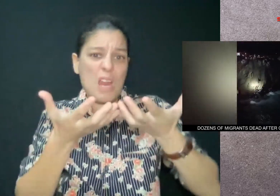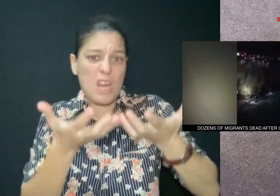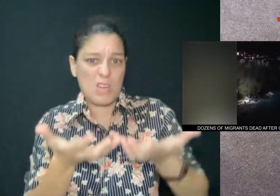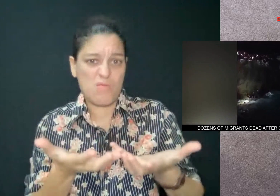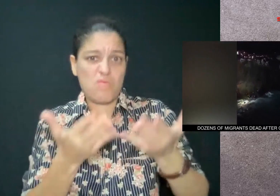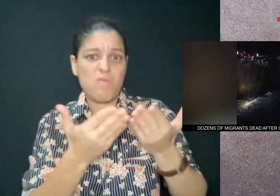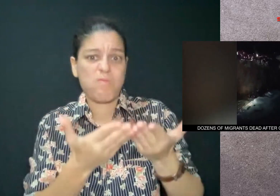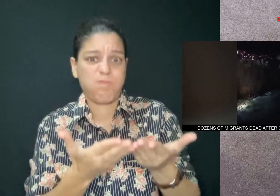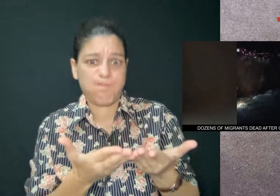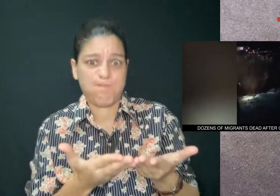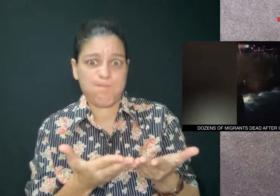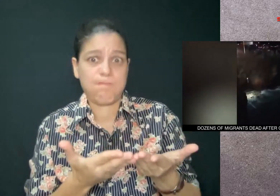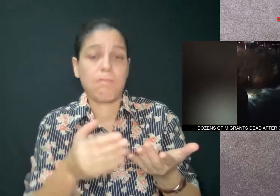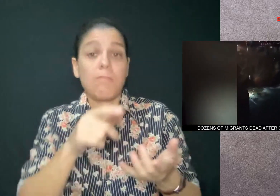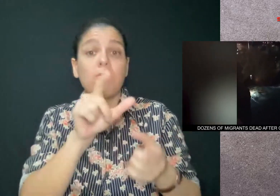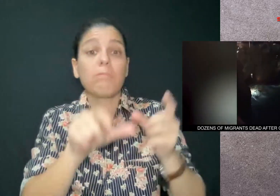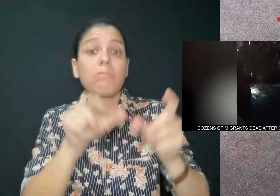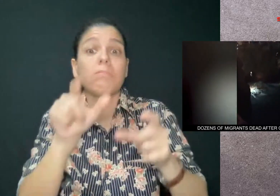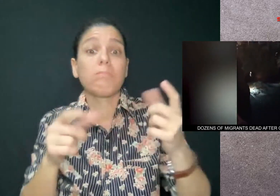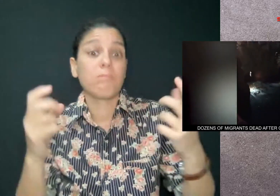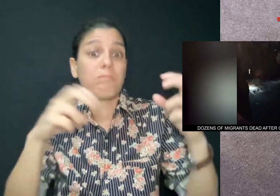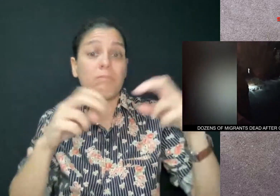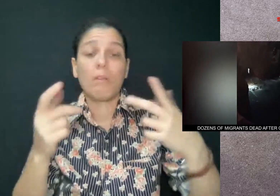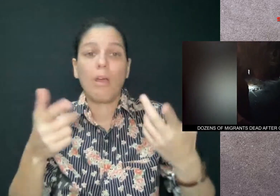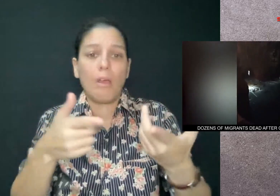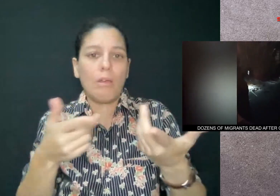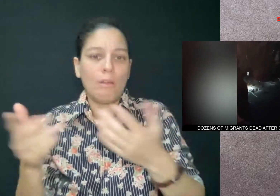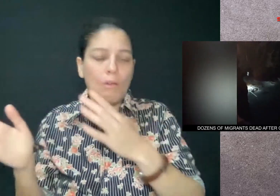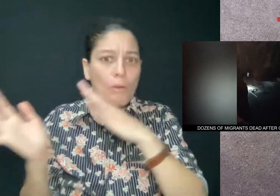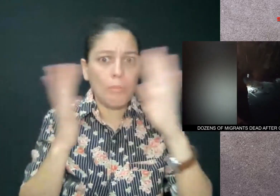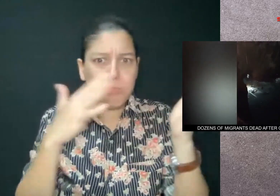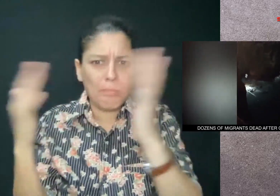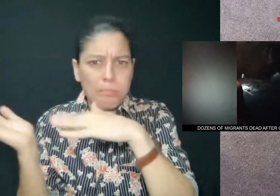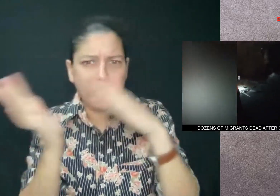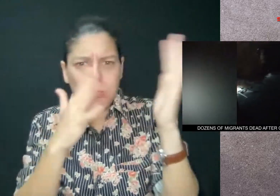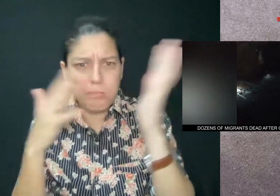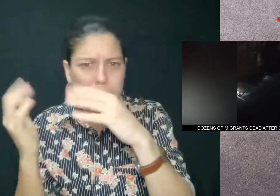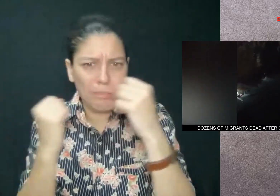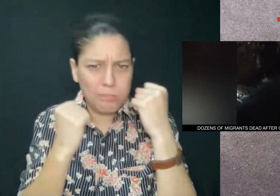the two boats were overloaded with people and got caught in strong winds and raging